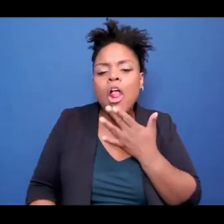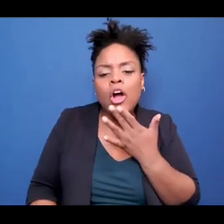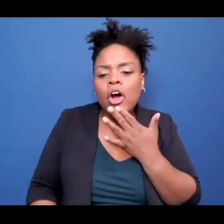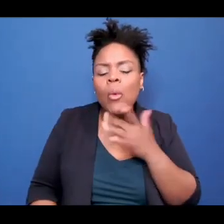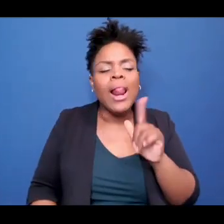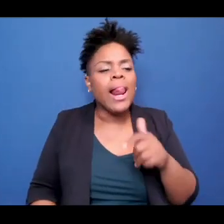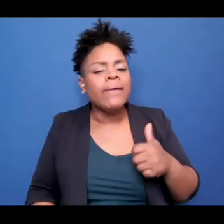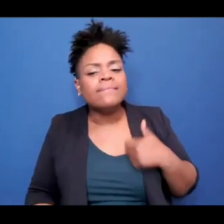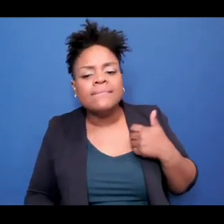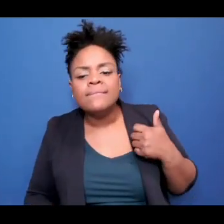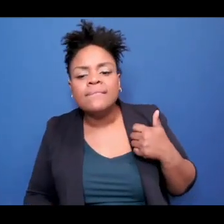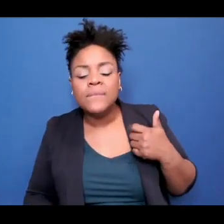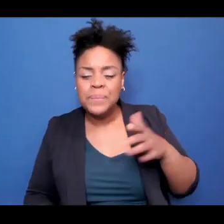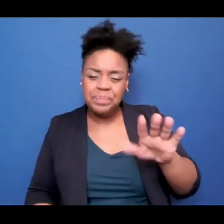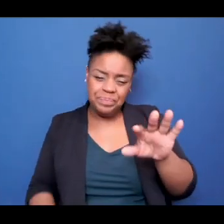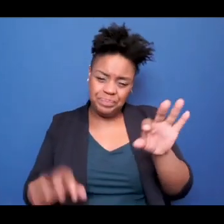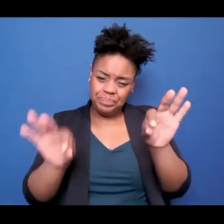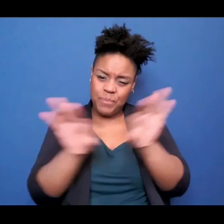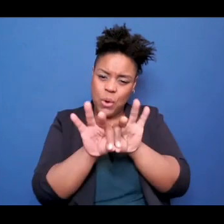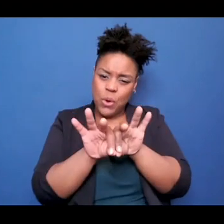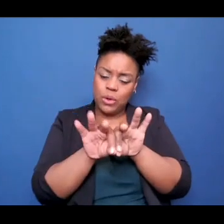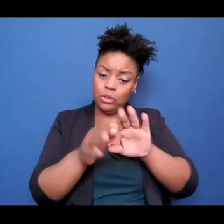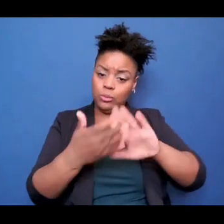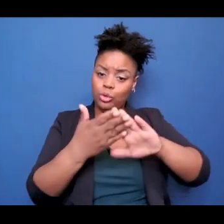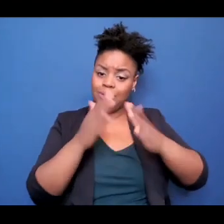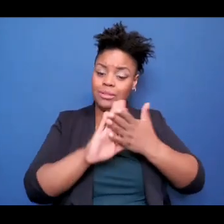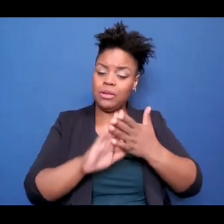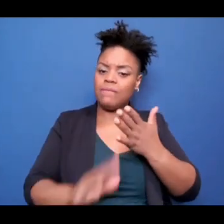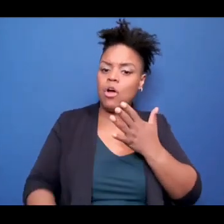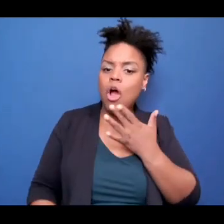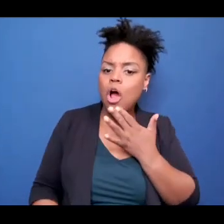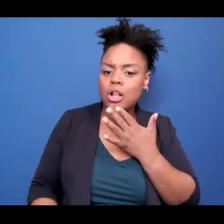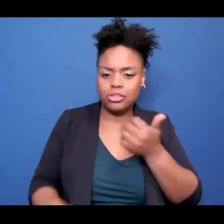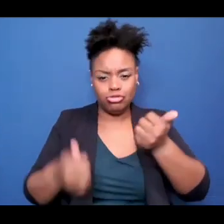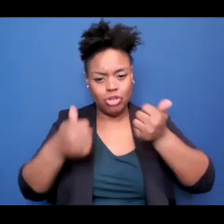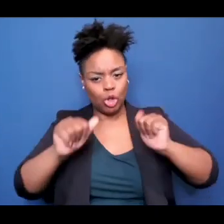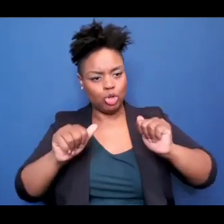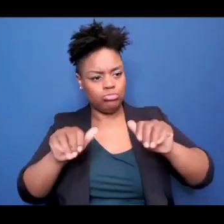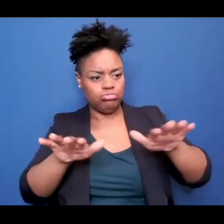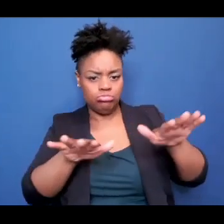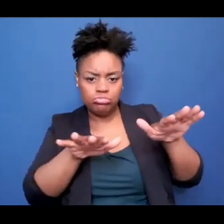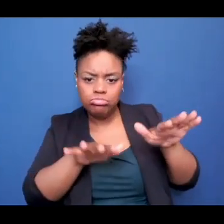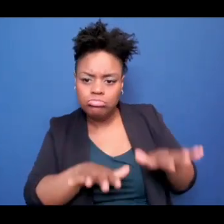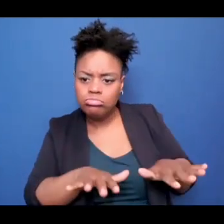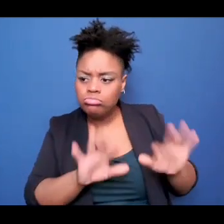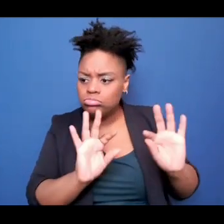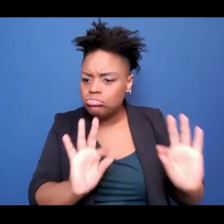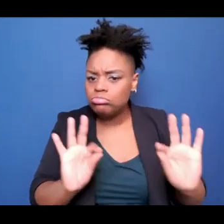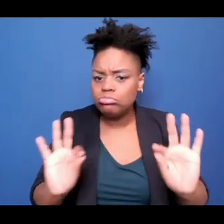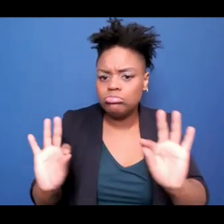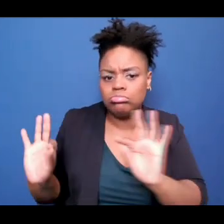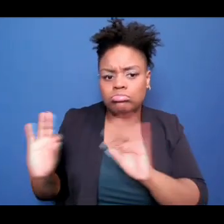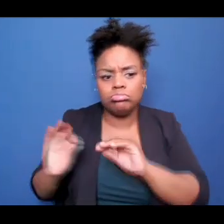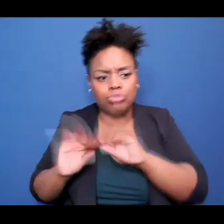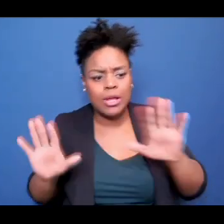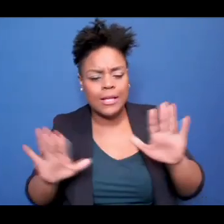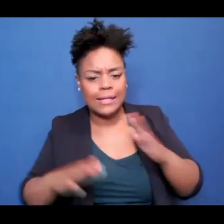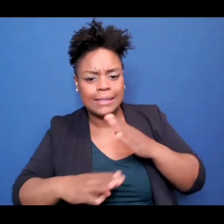OR GEOGRAPHY. IT'S EVEN MORE IMPORTANT THAT IN COMMUNITIES OF COLOR WE ADHERE TO TASK FORCE GUIDELINES TO SLOW THE SPREAD.